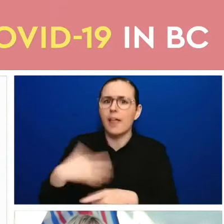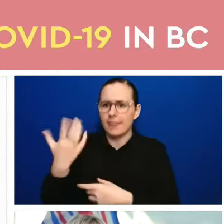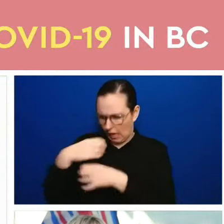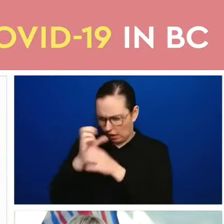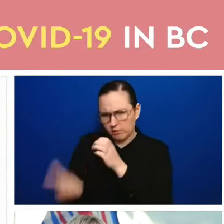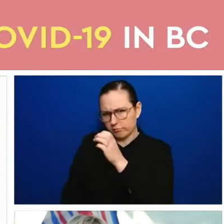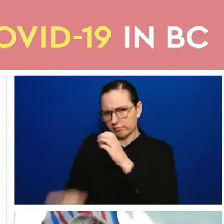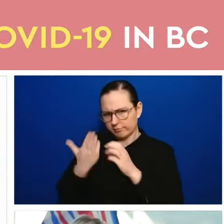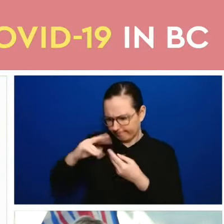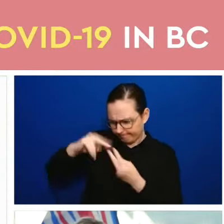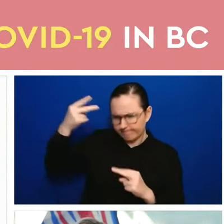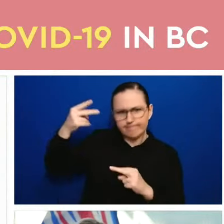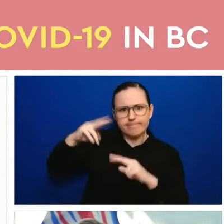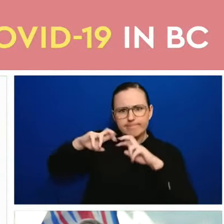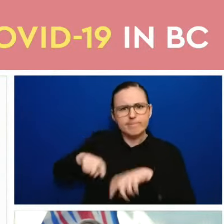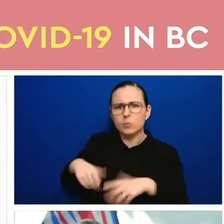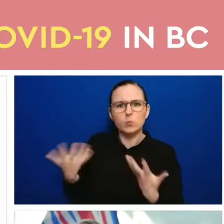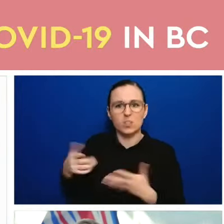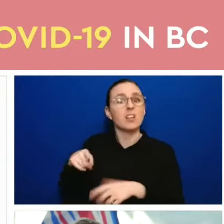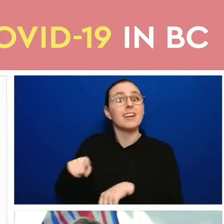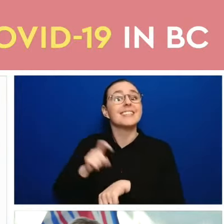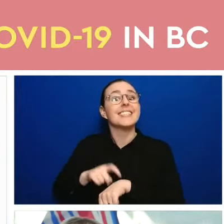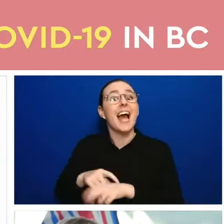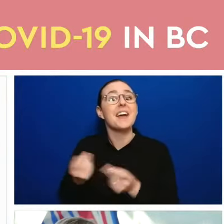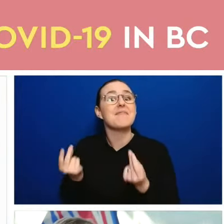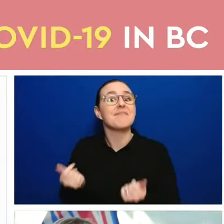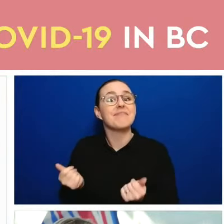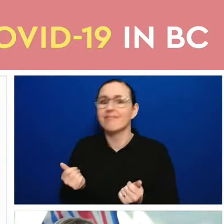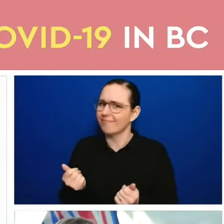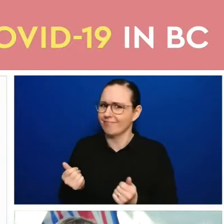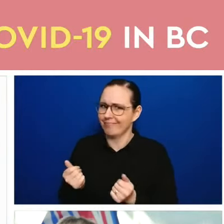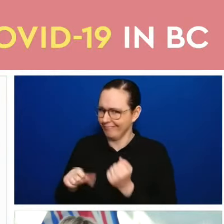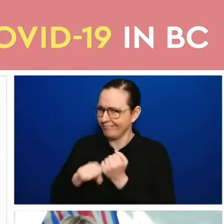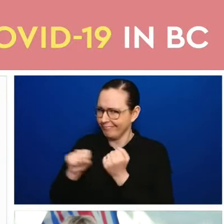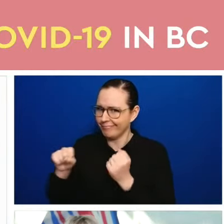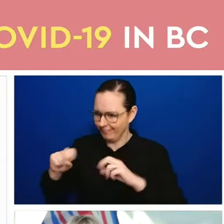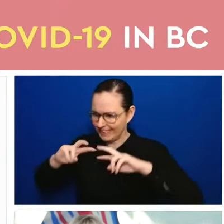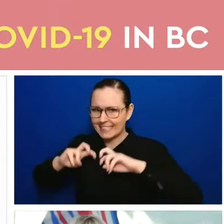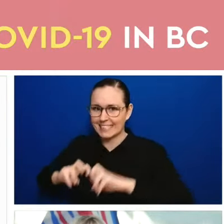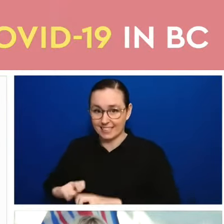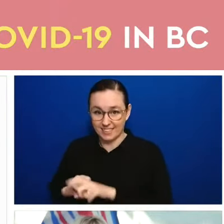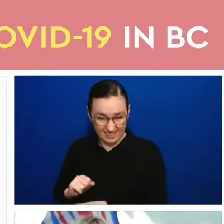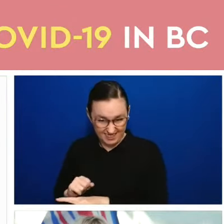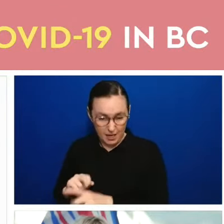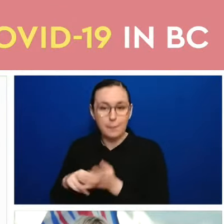Once somebody has been admitted to hospital to understand exactly what strain they have.